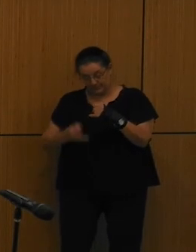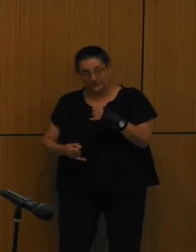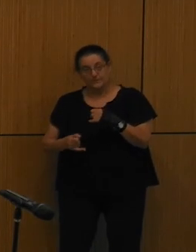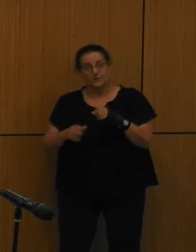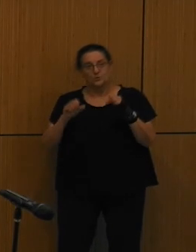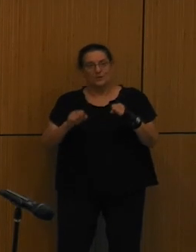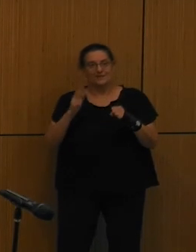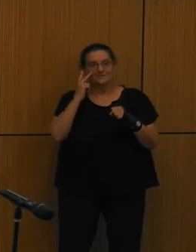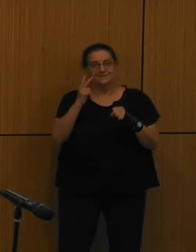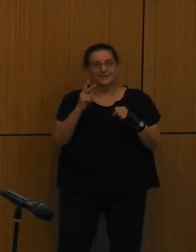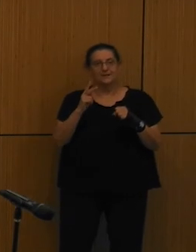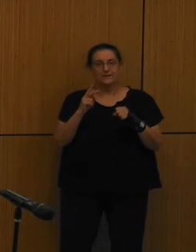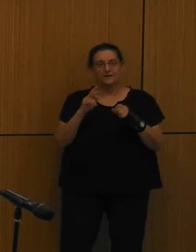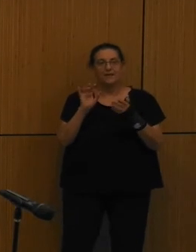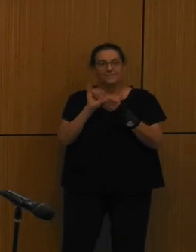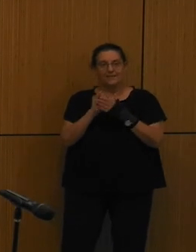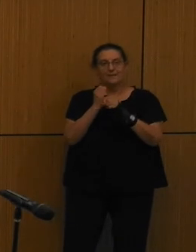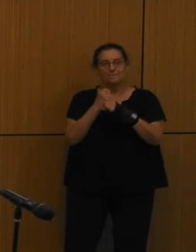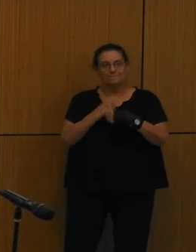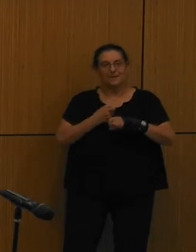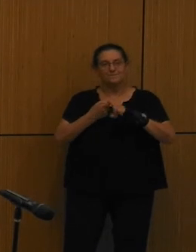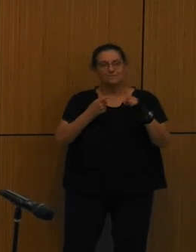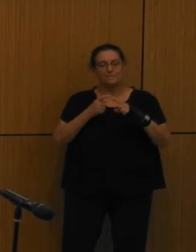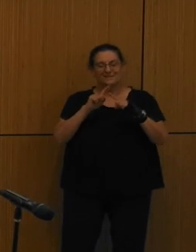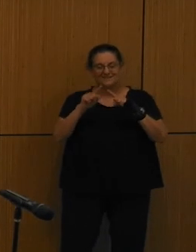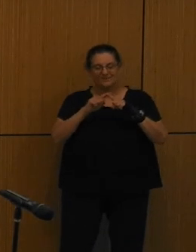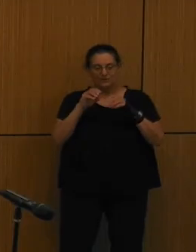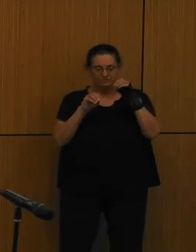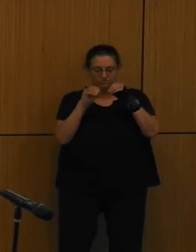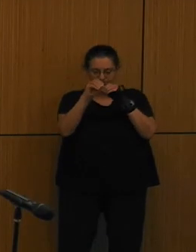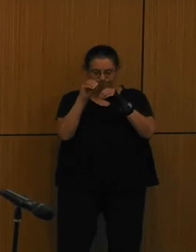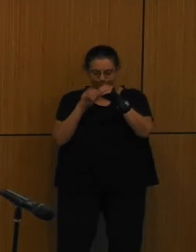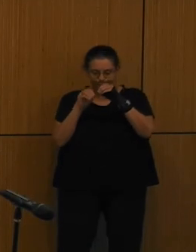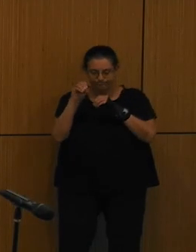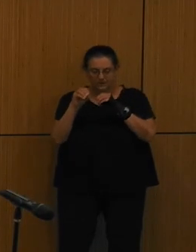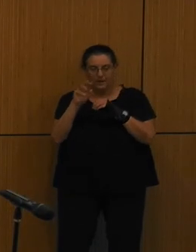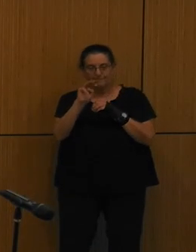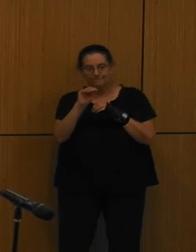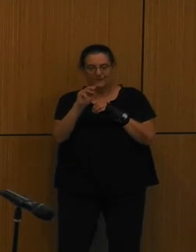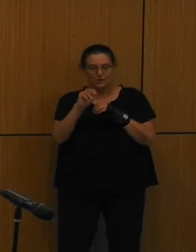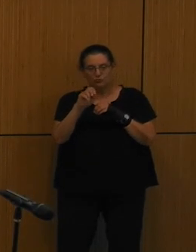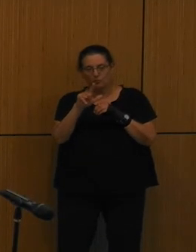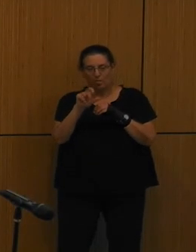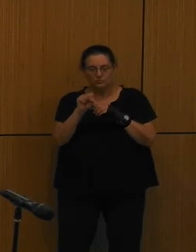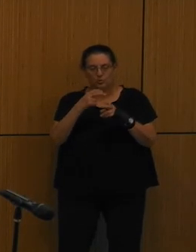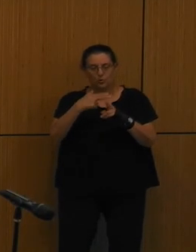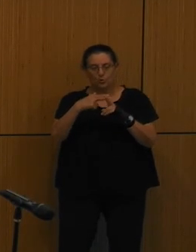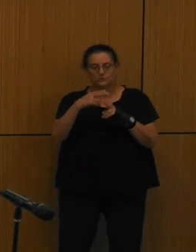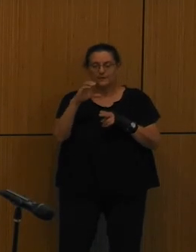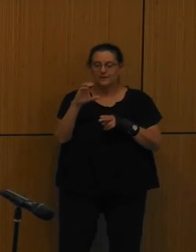is that ordinary conduits are made up of these little blobs of mineral, which are called controls.